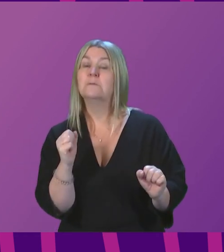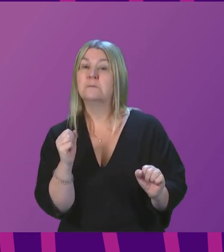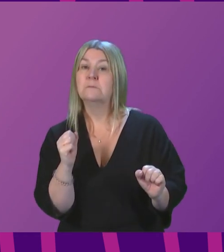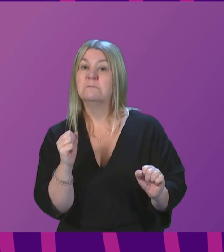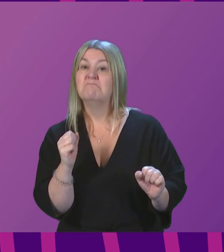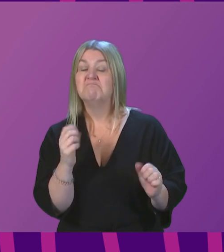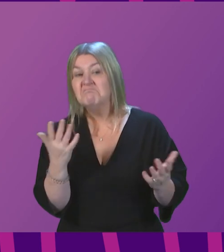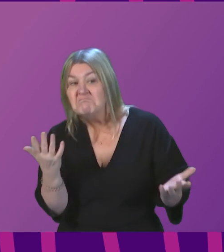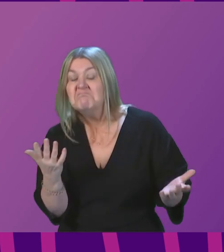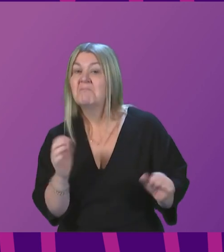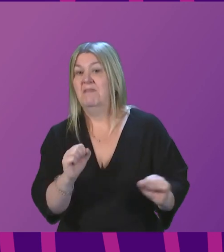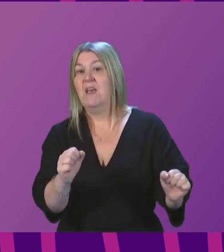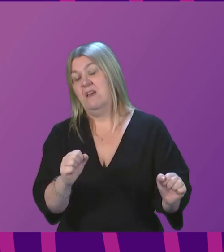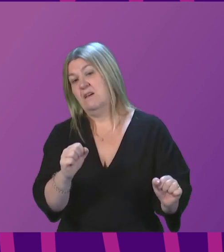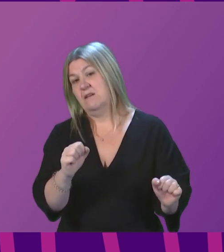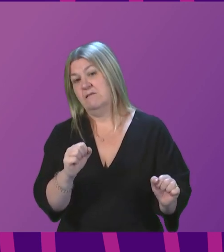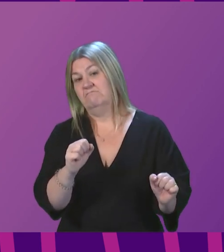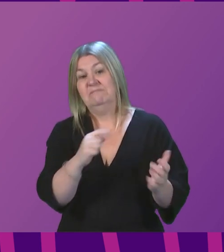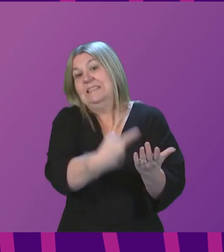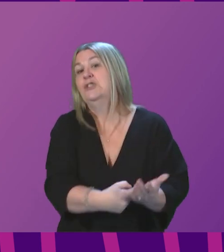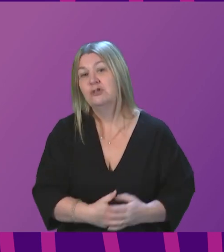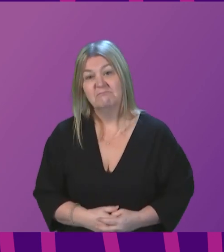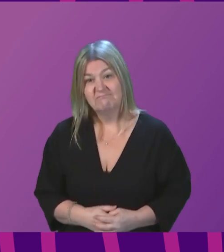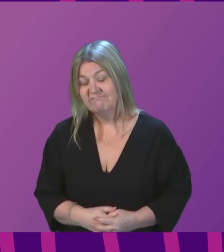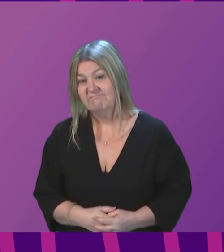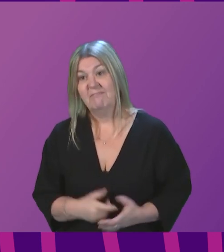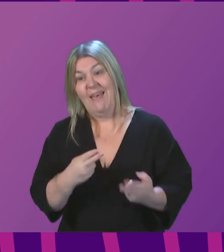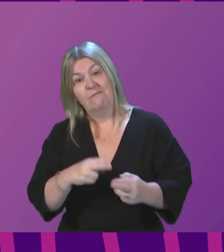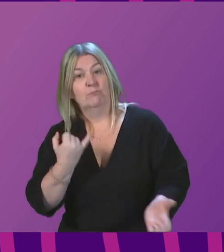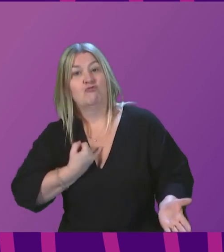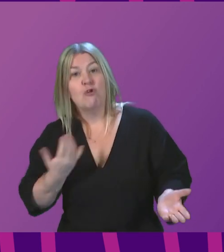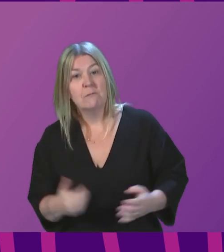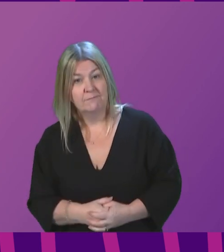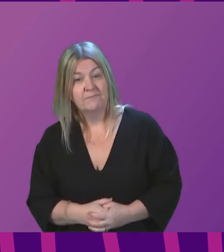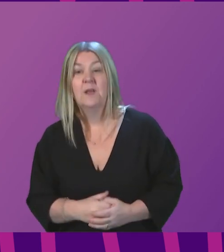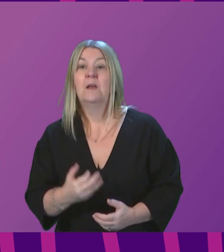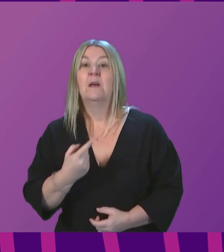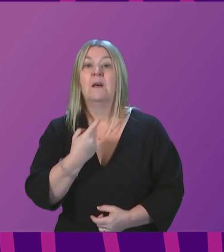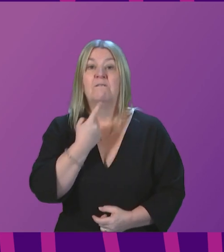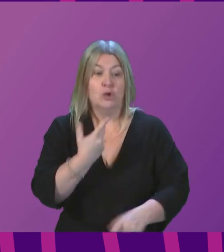have made, but let me say this: right now, on first doses, second doses, third doses